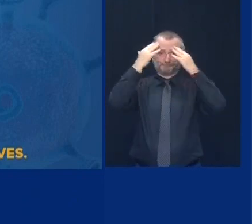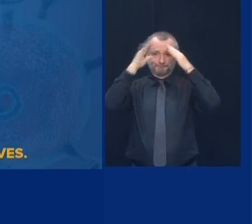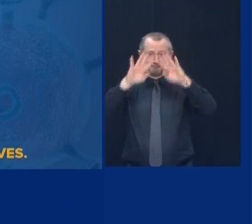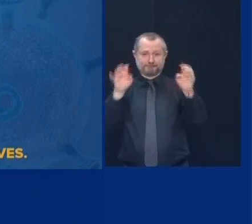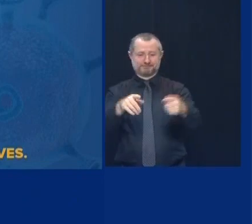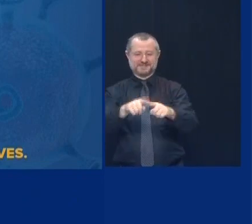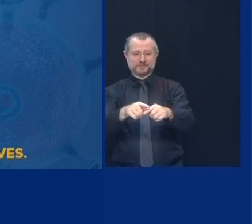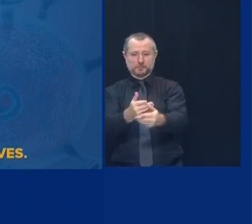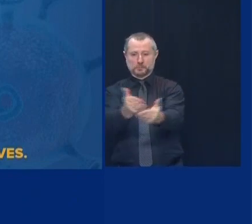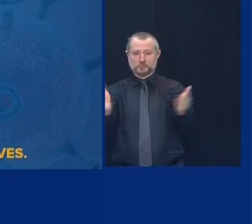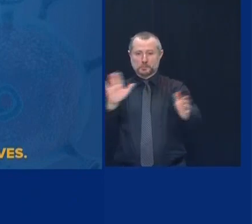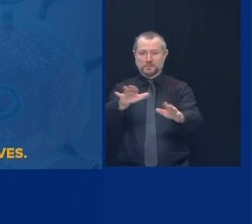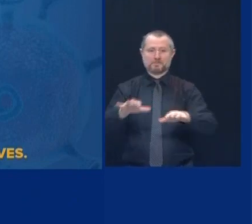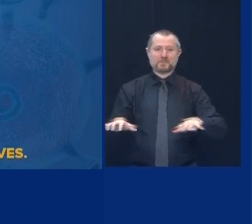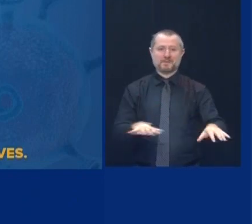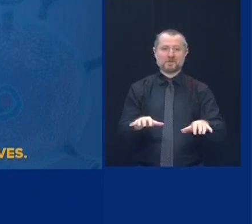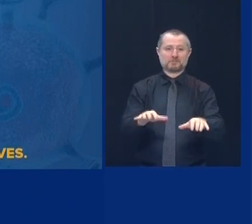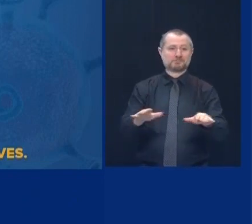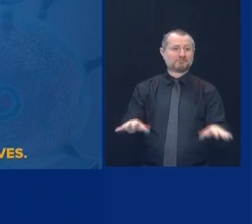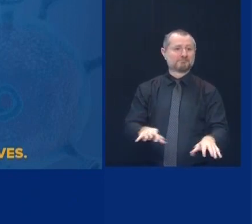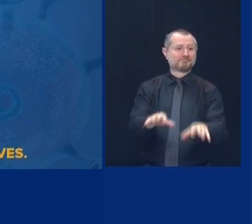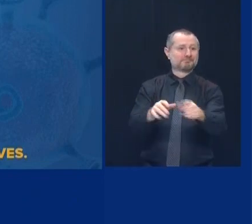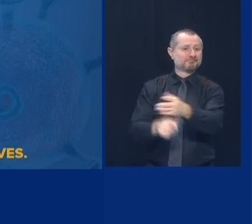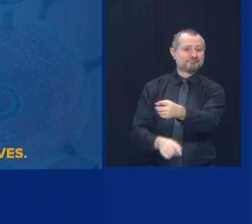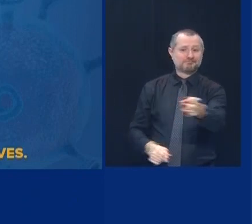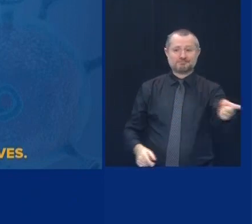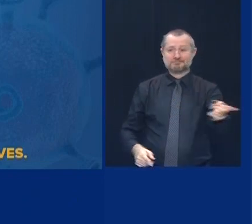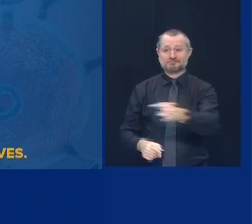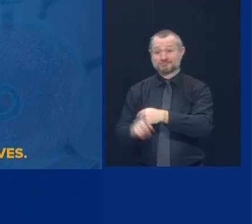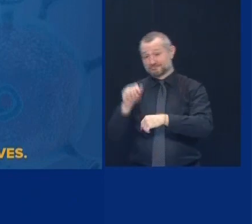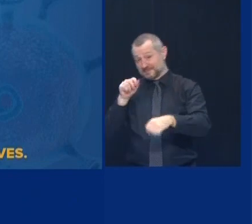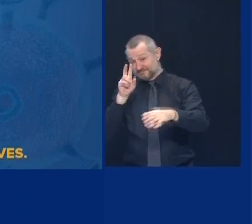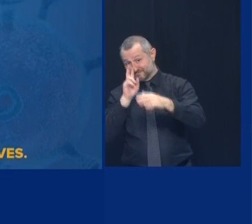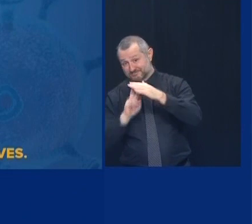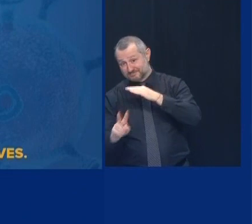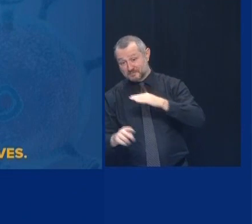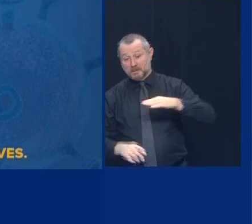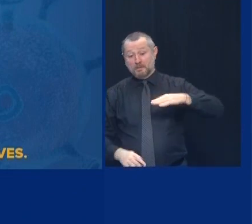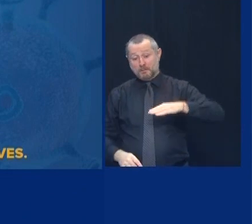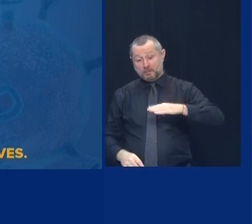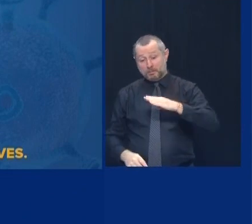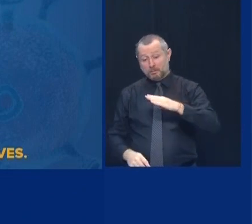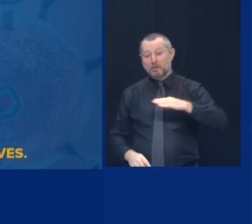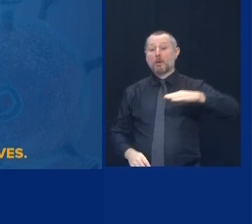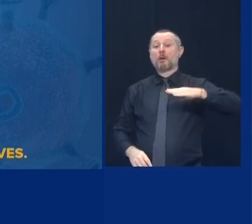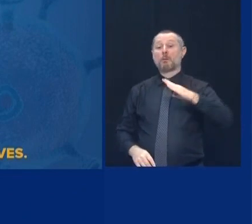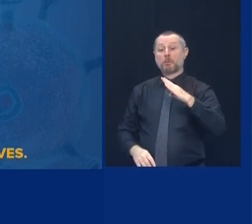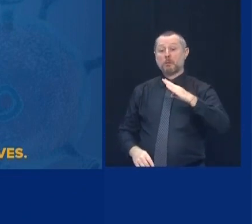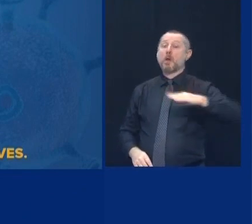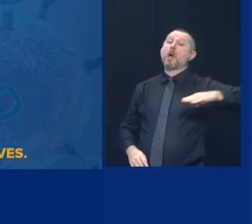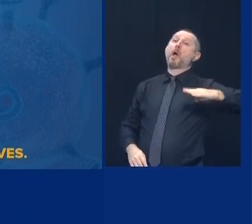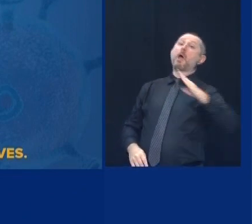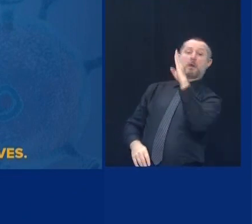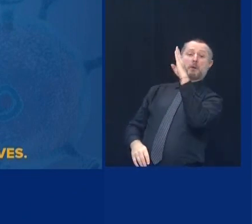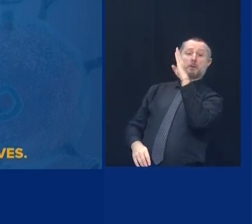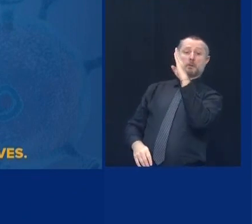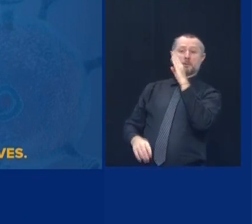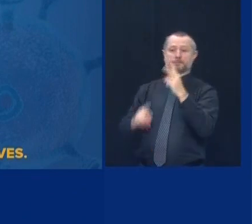WE'LL GO INTO A YELLOW ZONE AND NASSAU ORANGE ZONE. HOW MUCH WEIGHT WILL I PUT ON